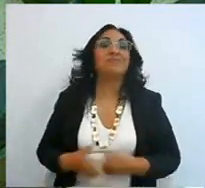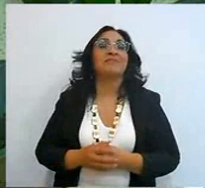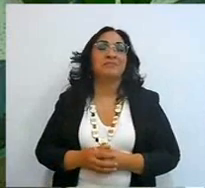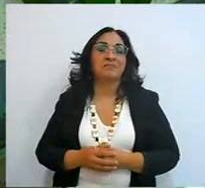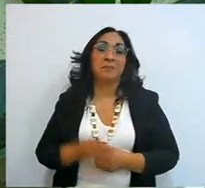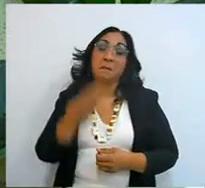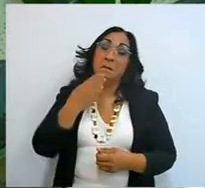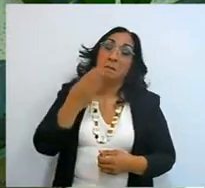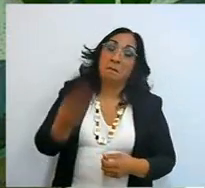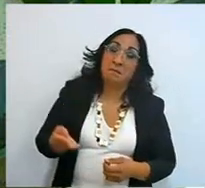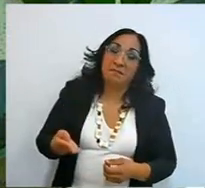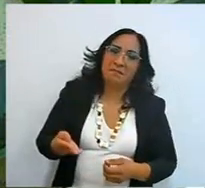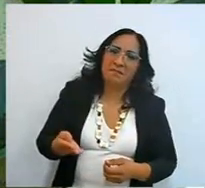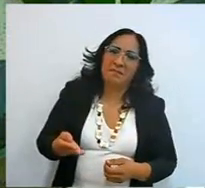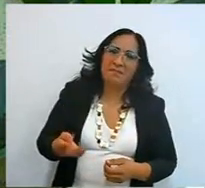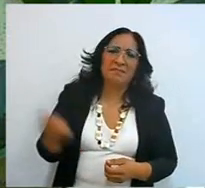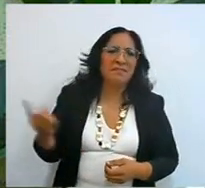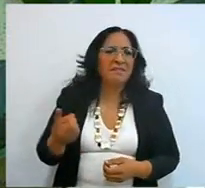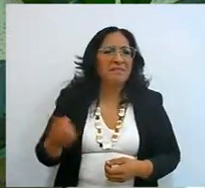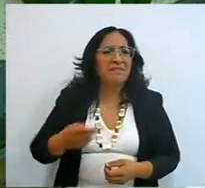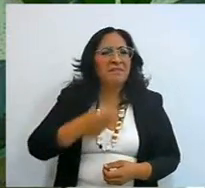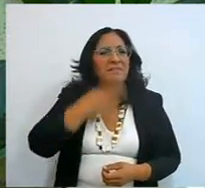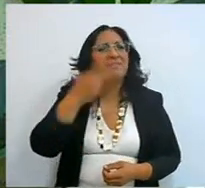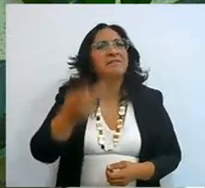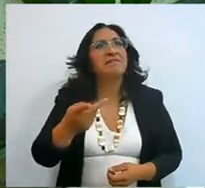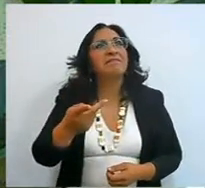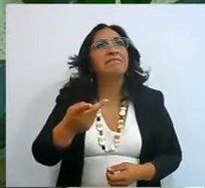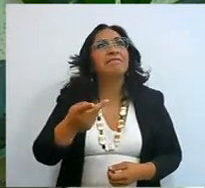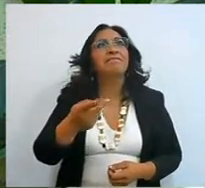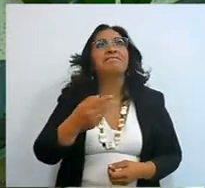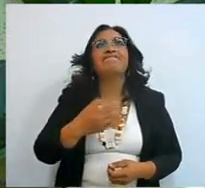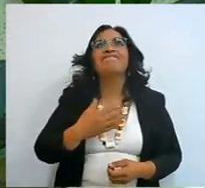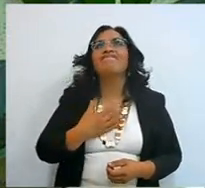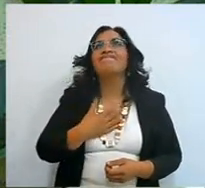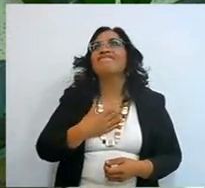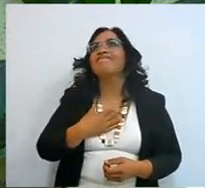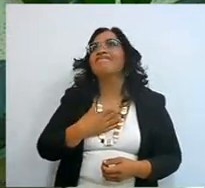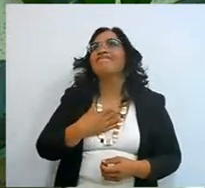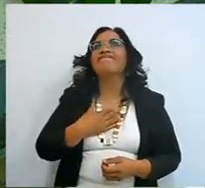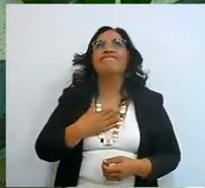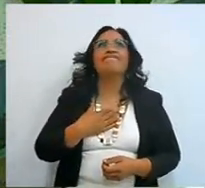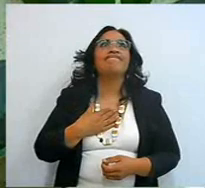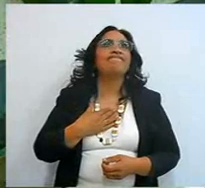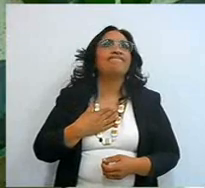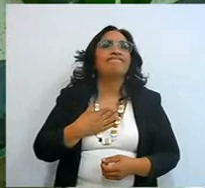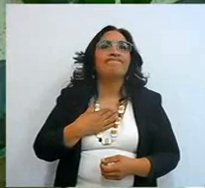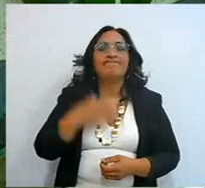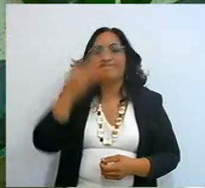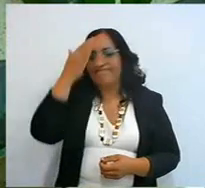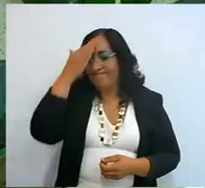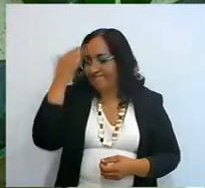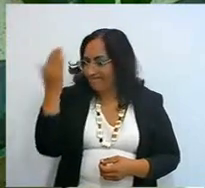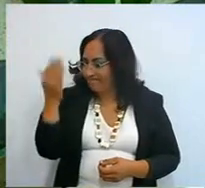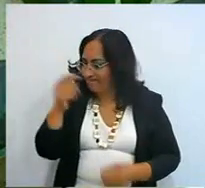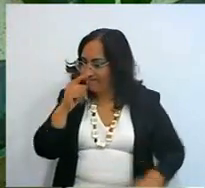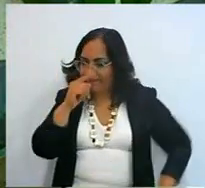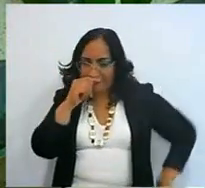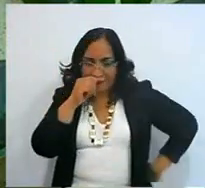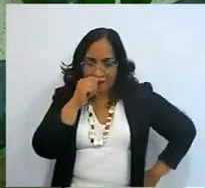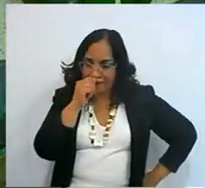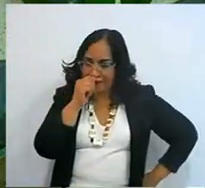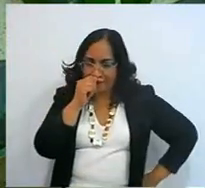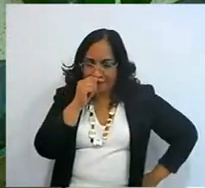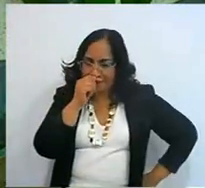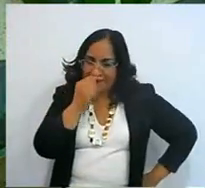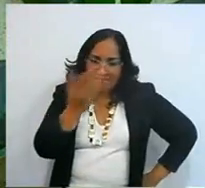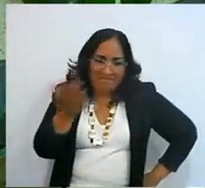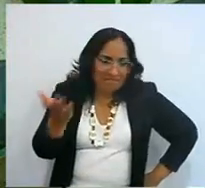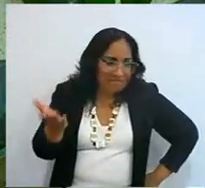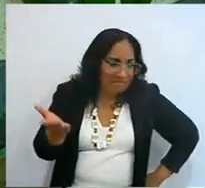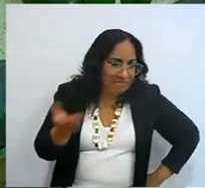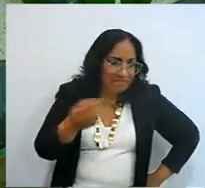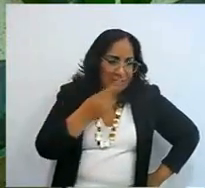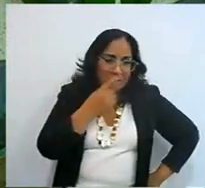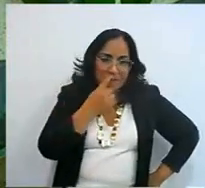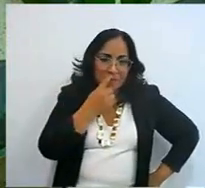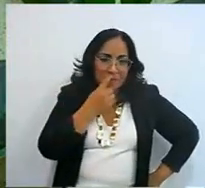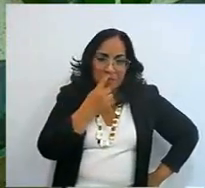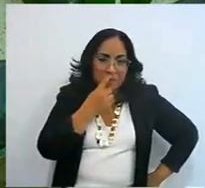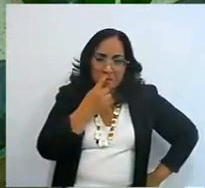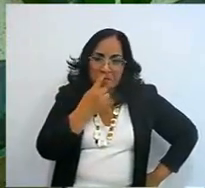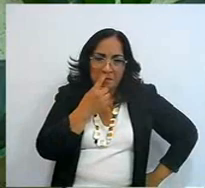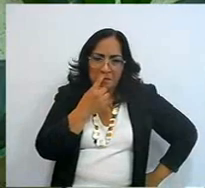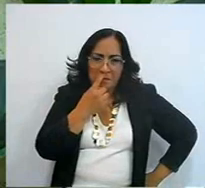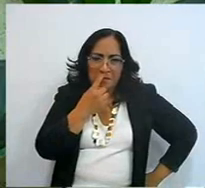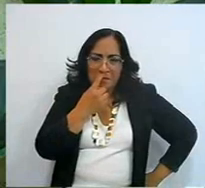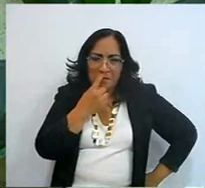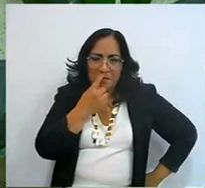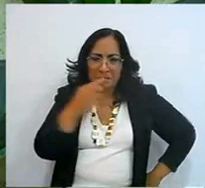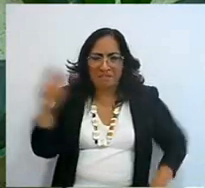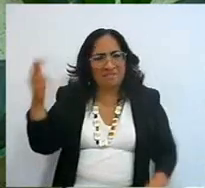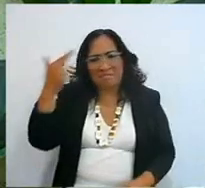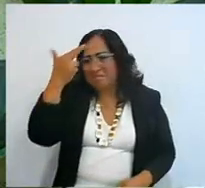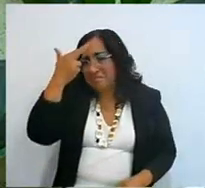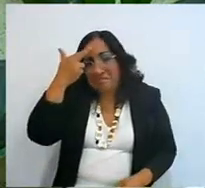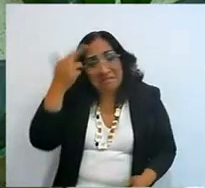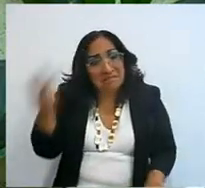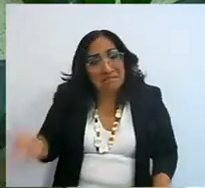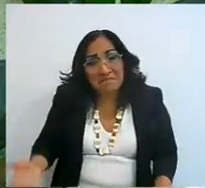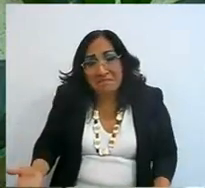what was it about? oh, oh I think wait for me, wait for me, what, what did they try, well something about something that was coming, what was coming